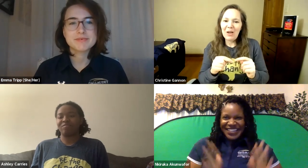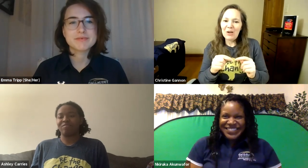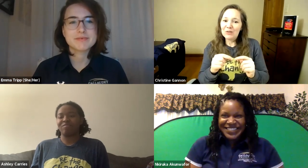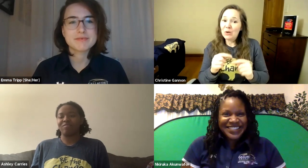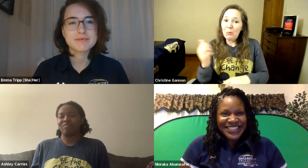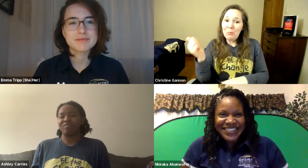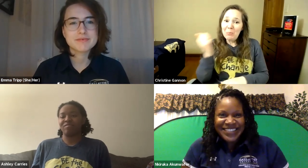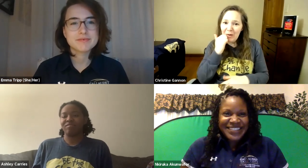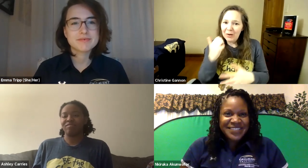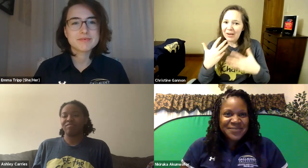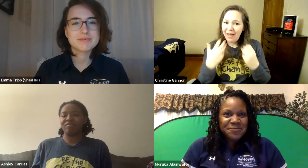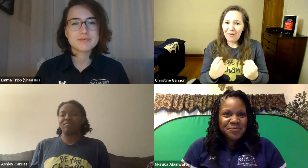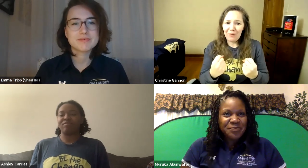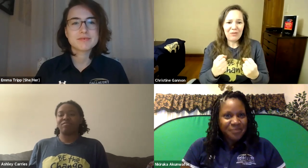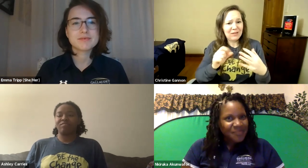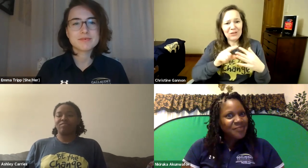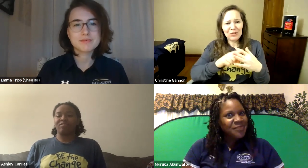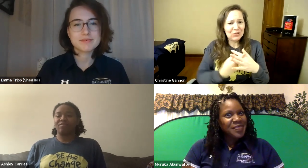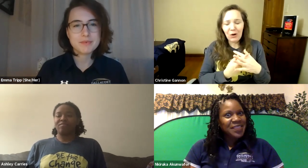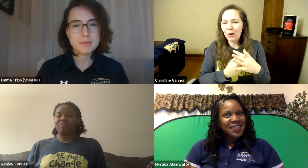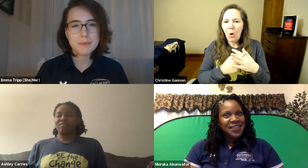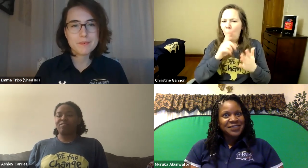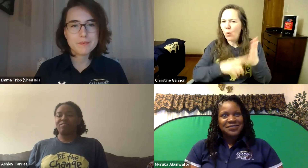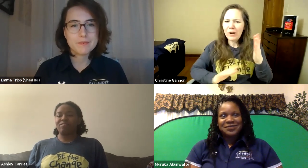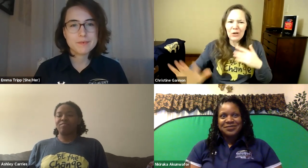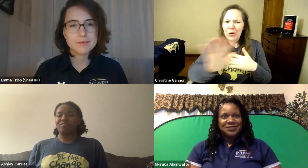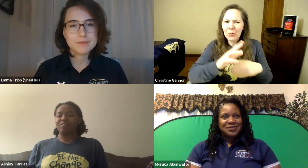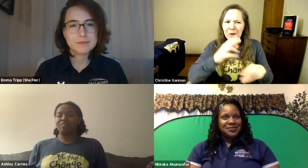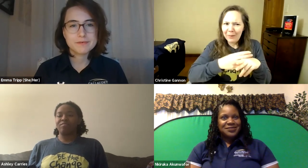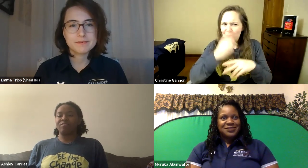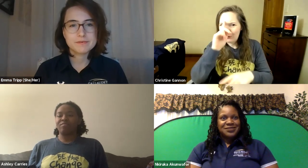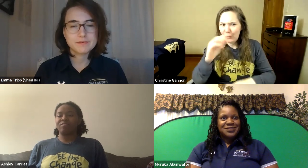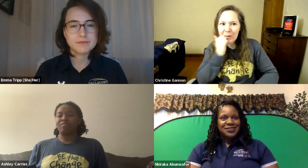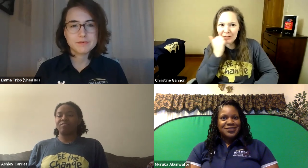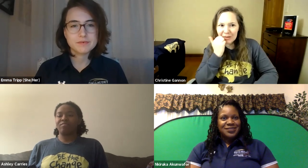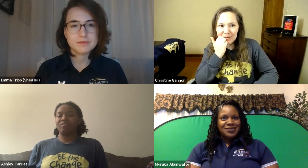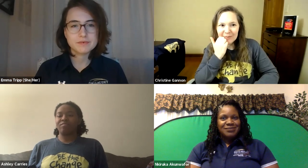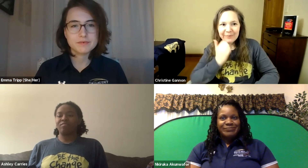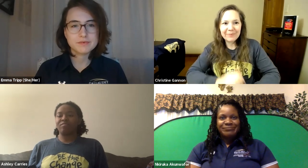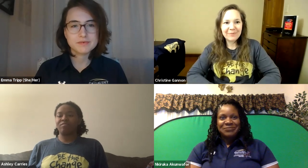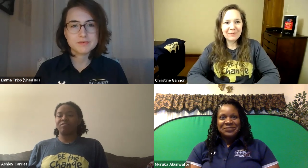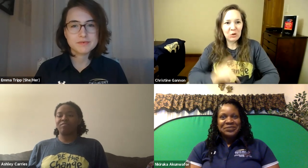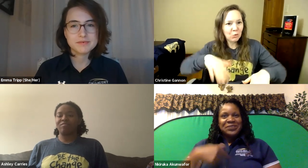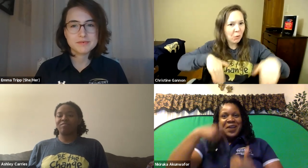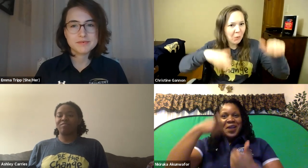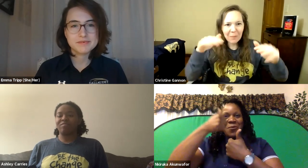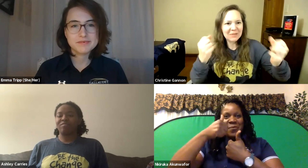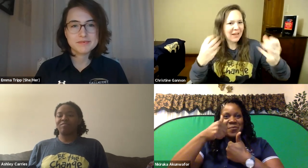So, period health. To start, what are your signs for 'period?' What did you grow up signing?